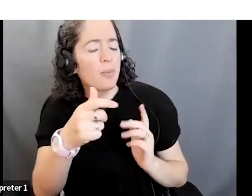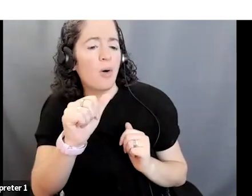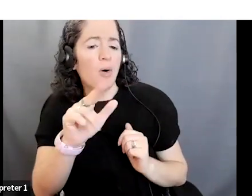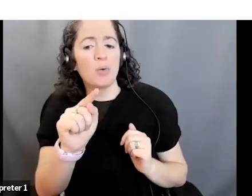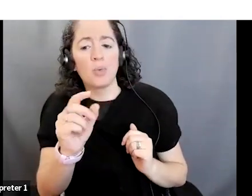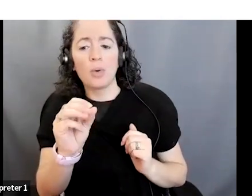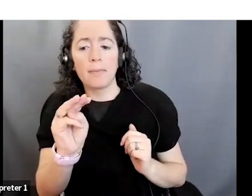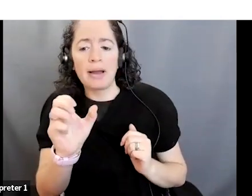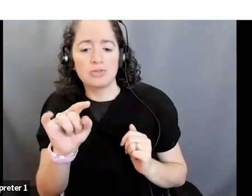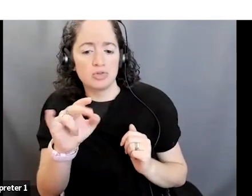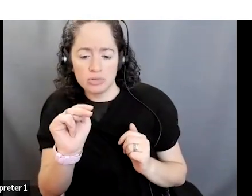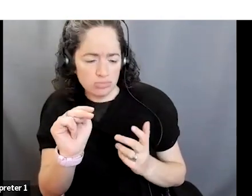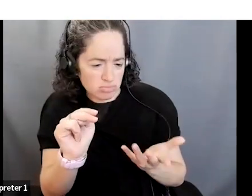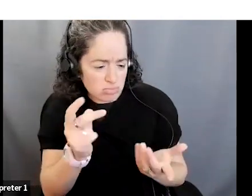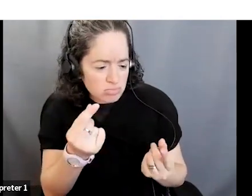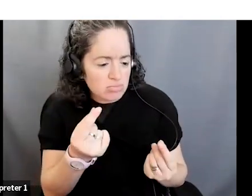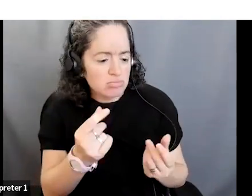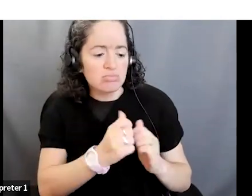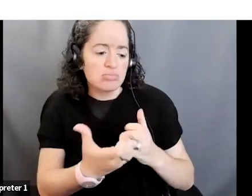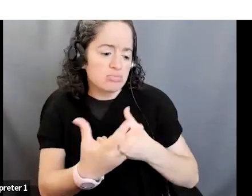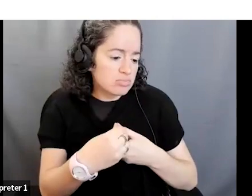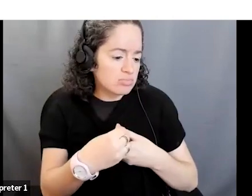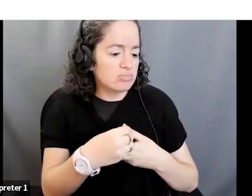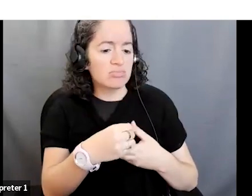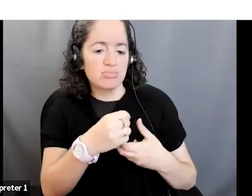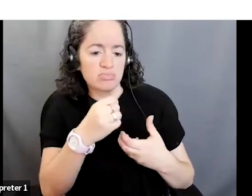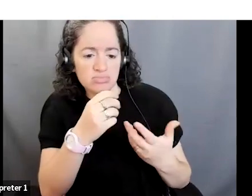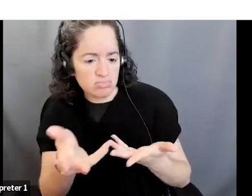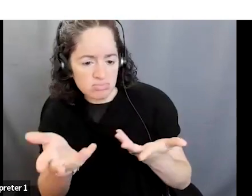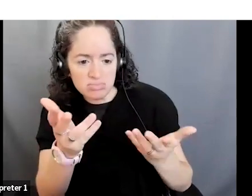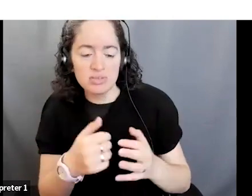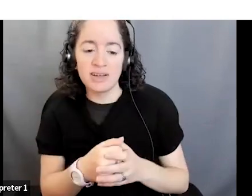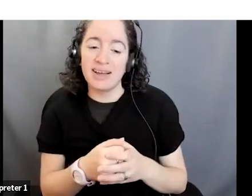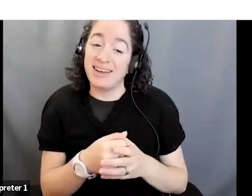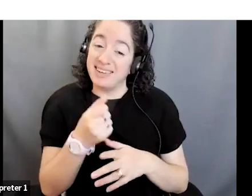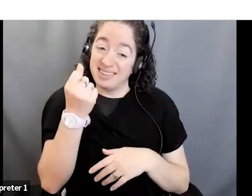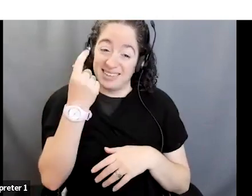automation is downright very, very poor at testing forms.